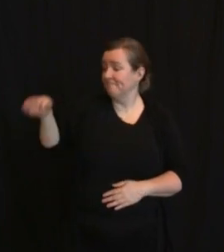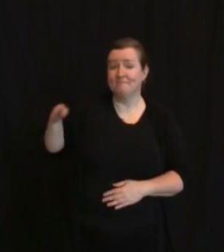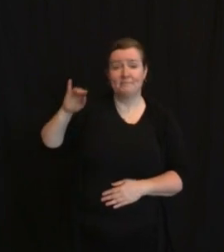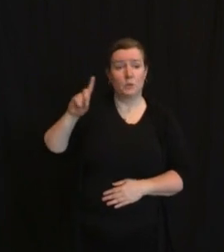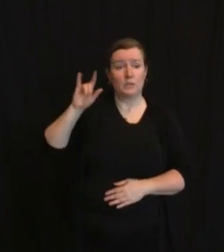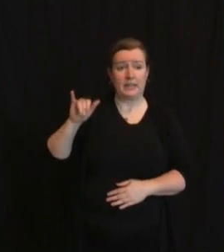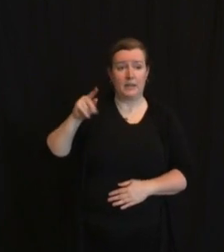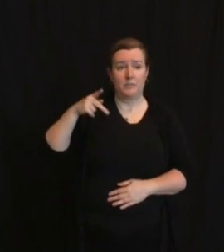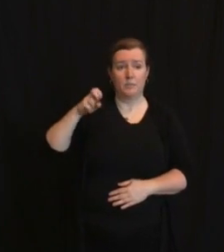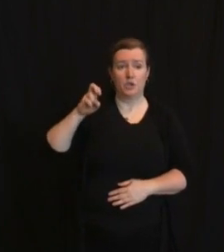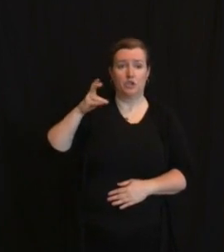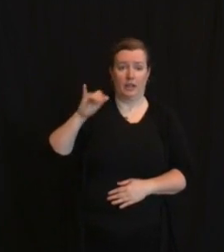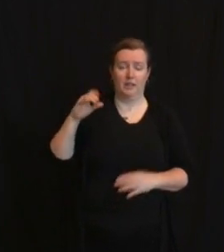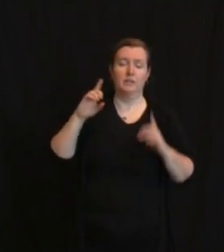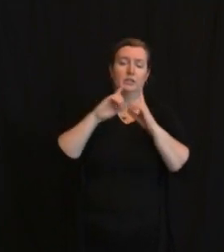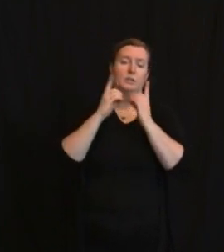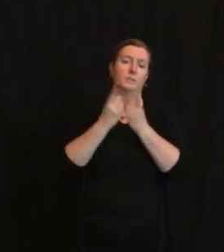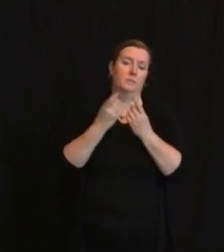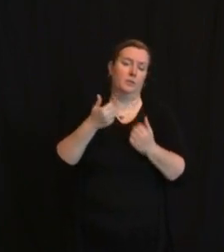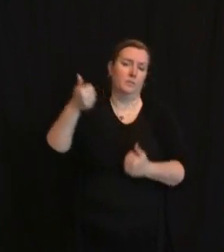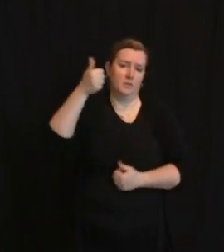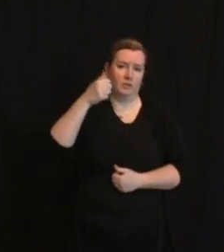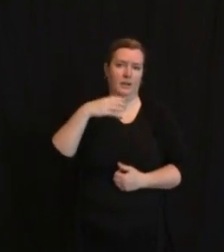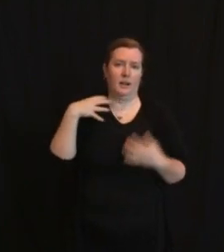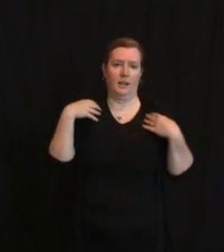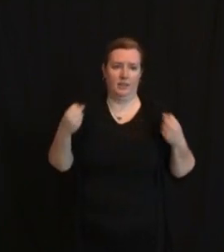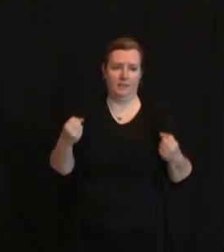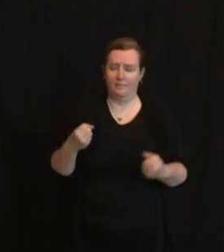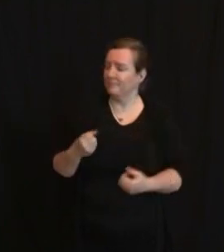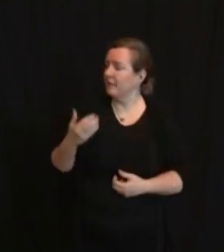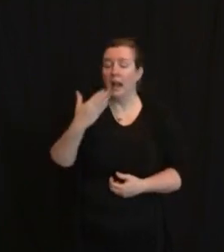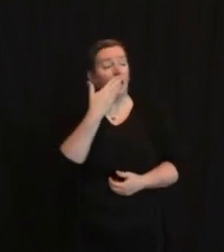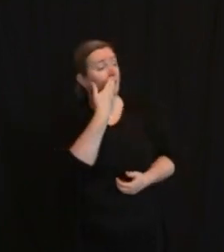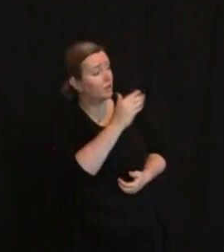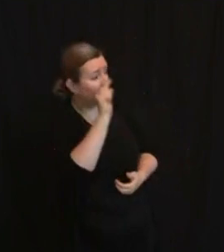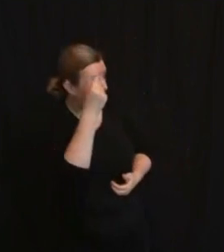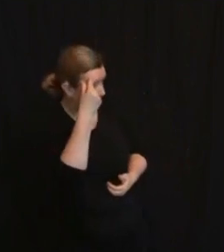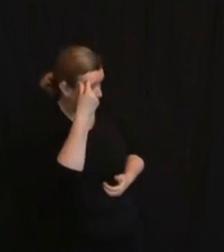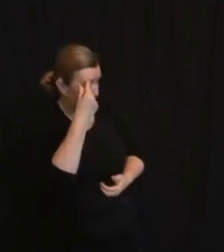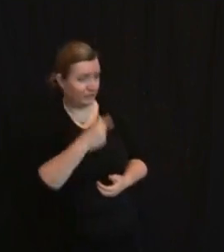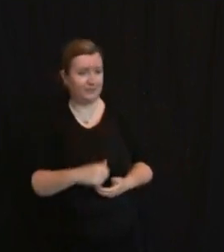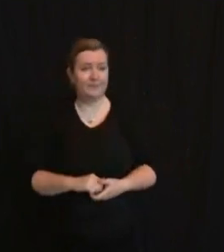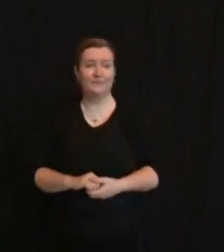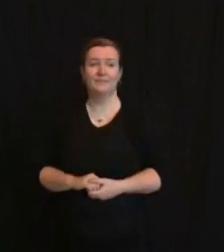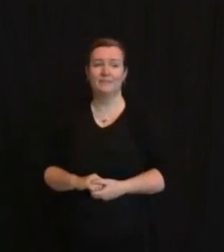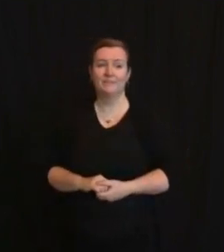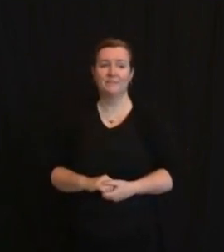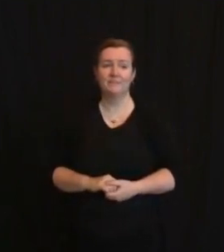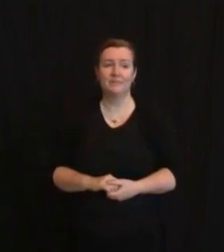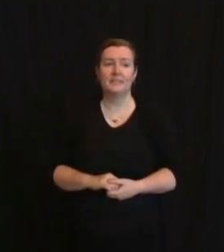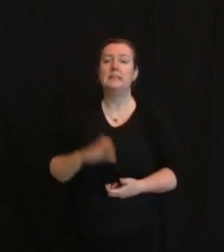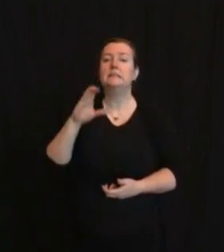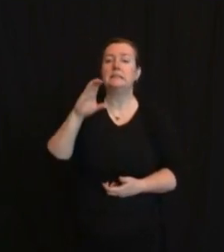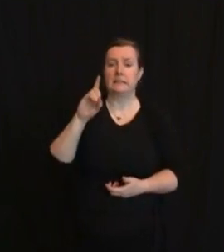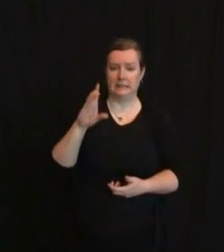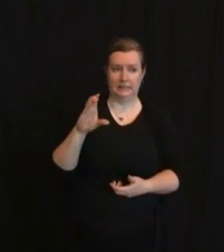BLESS YOU. WITH THAT ANOTHER PERSON THAT NEEDS NO INTRODUCTION, THE